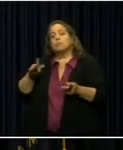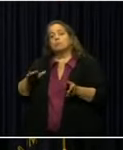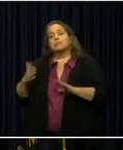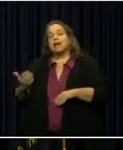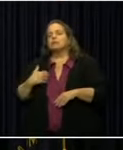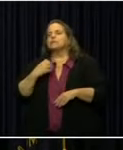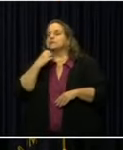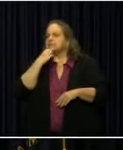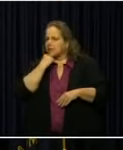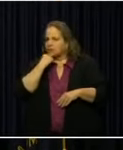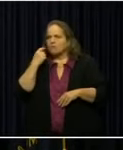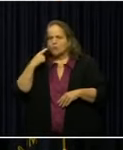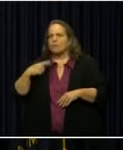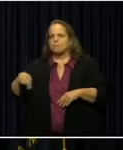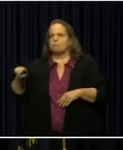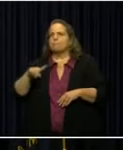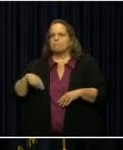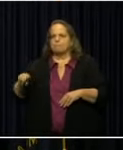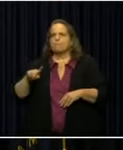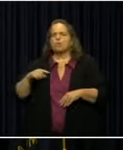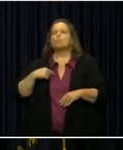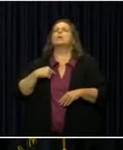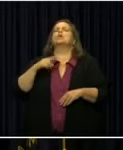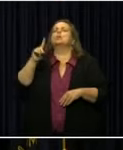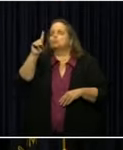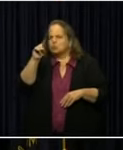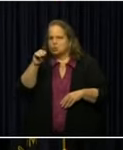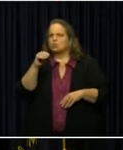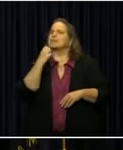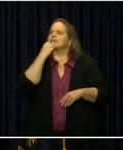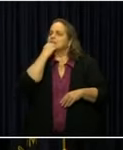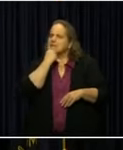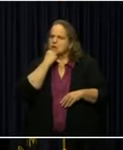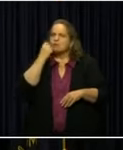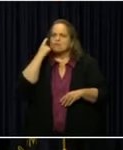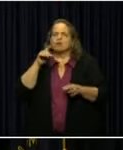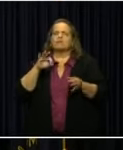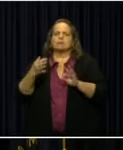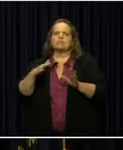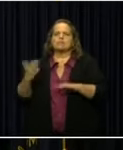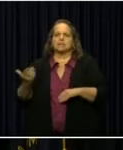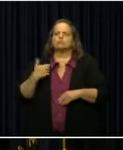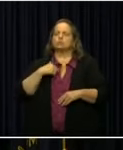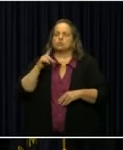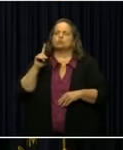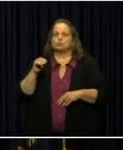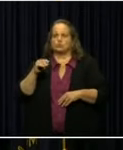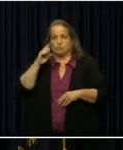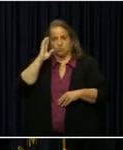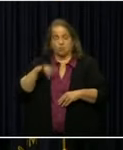LEITCHFIELD FIRE AND RESCUE. OUR FIRST RESPONDERS HAVE BEEN INCREDIBLE THROUGHOUT THIS,